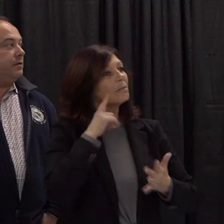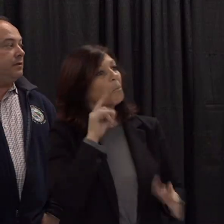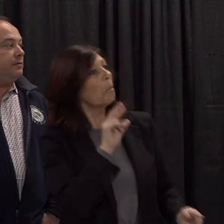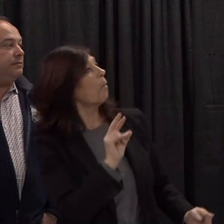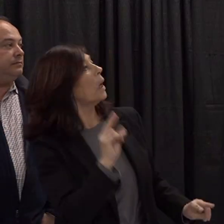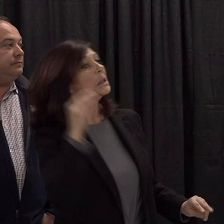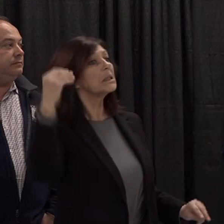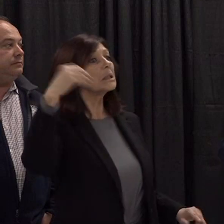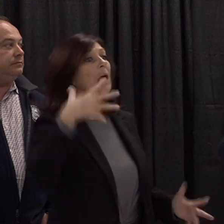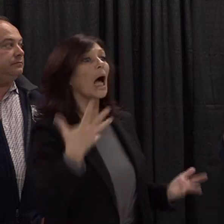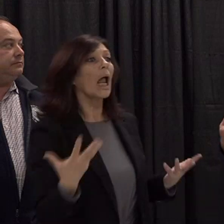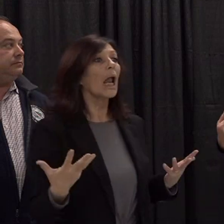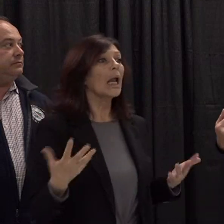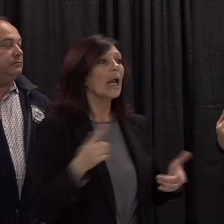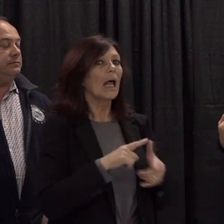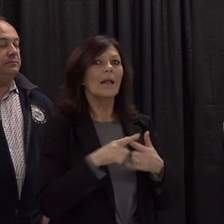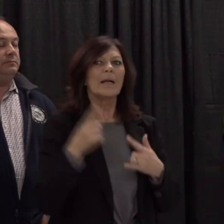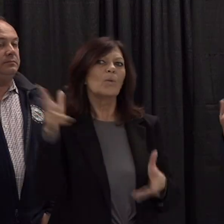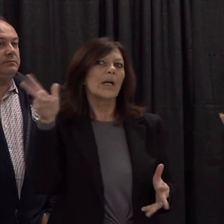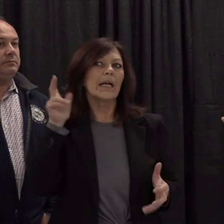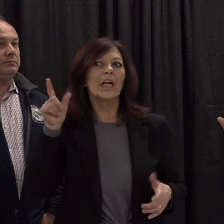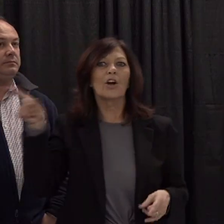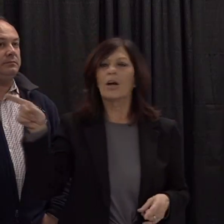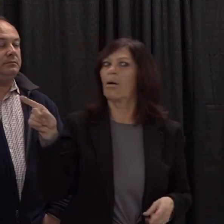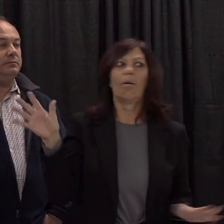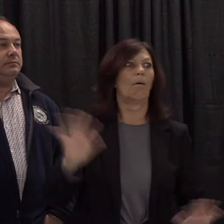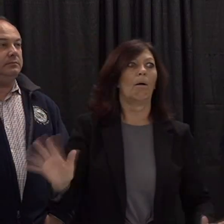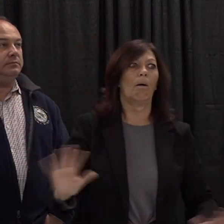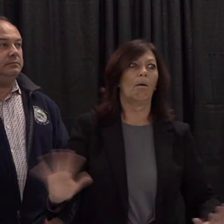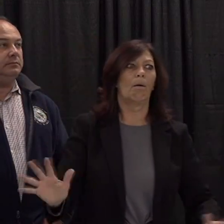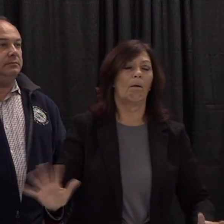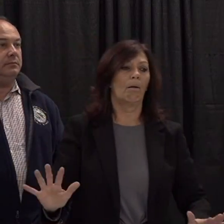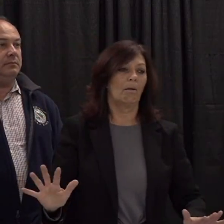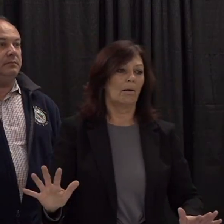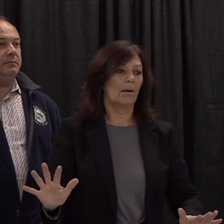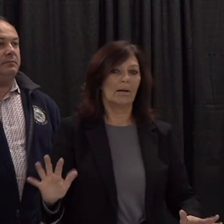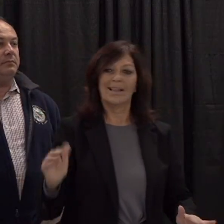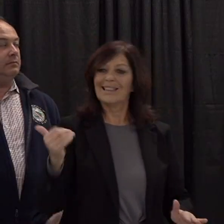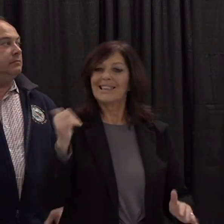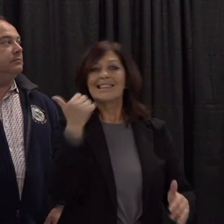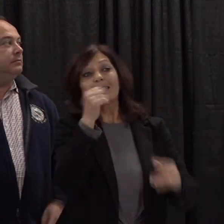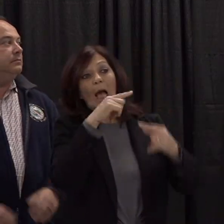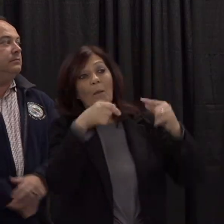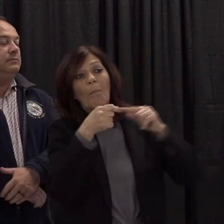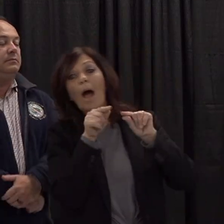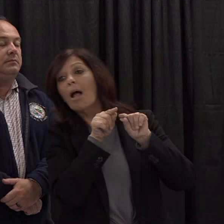getting sunny and then we were getting reports from the field just. 10 miles South of here that it